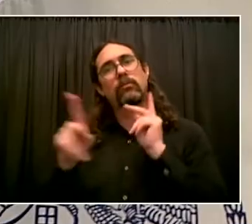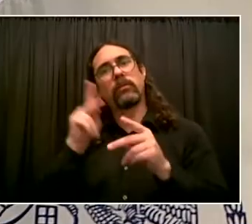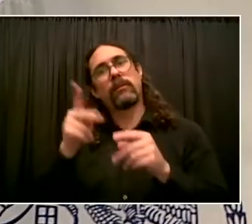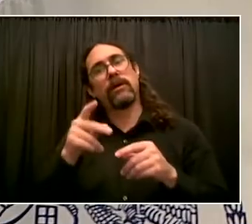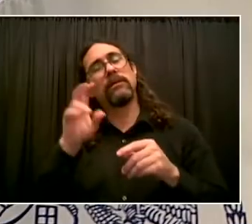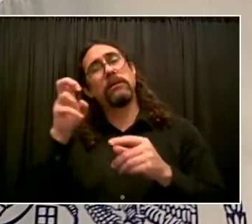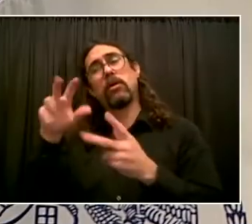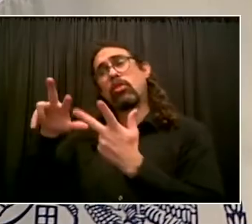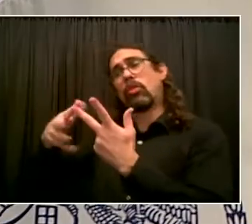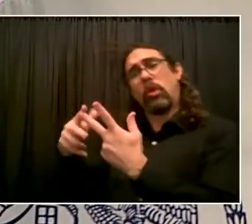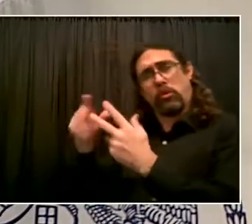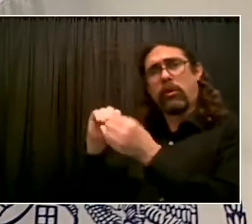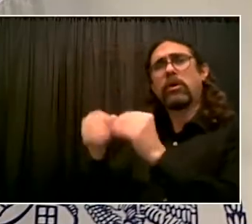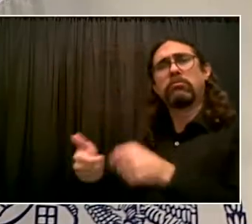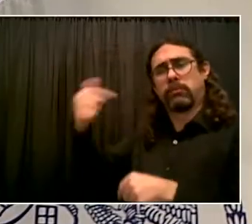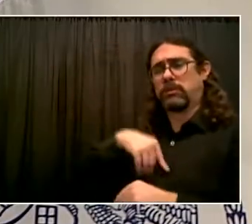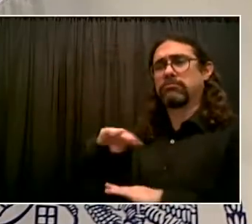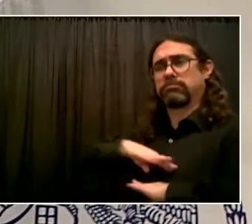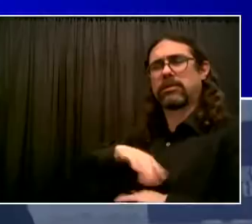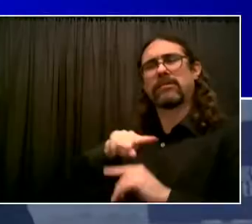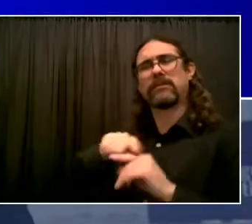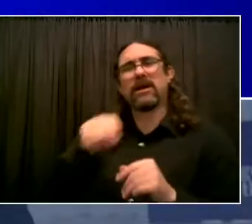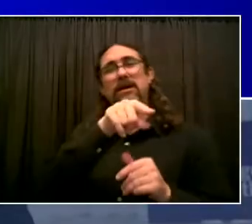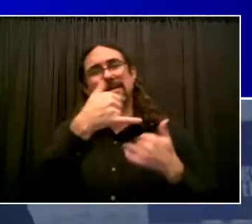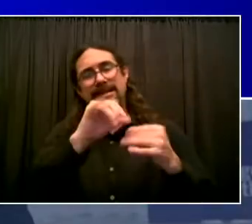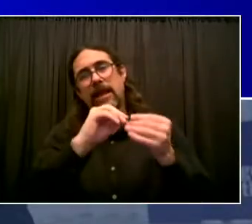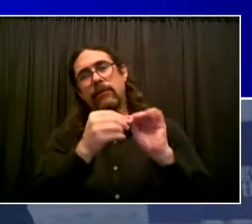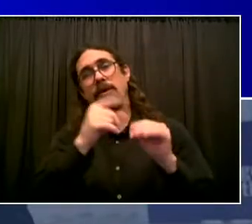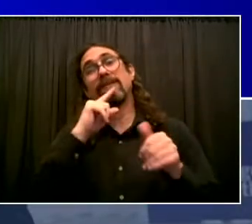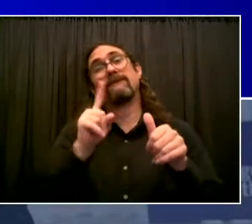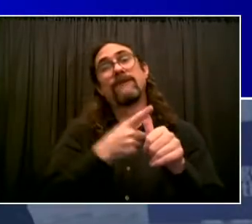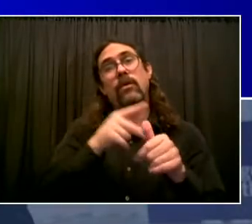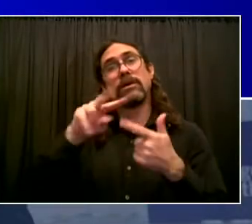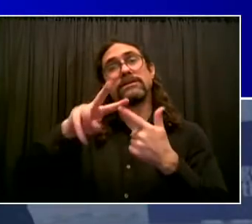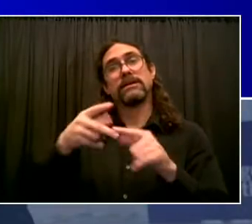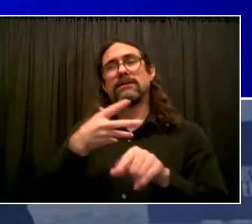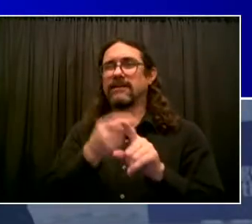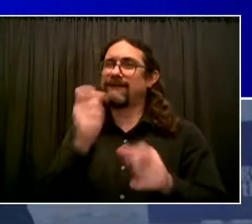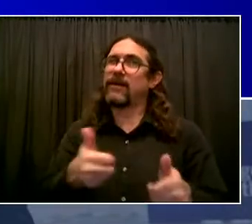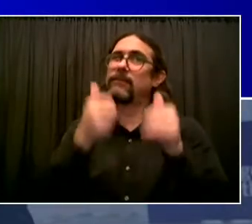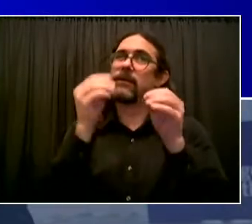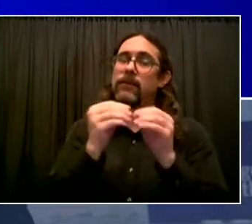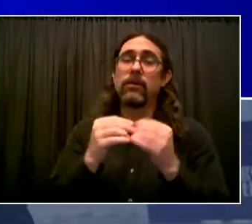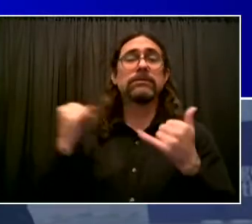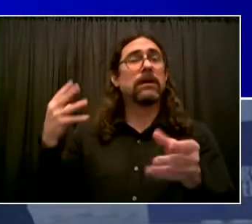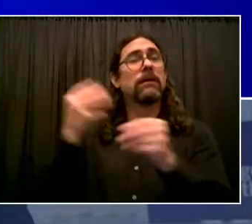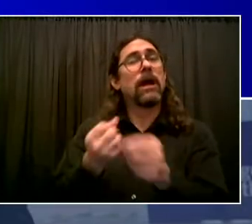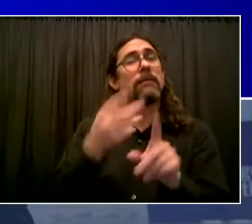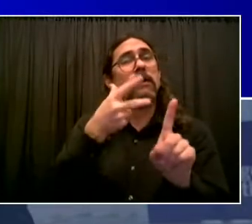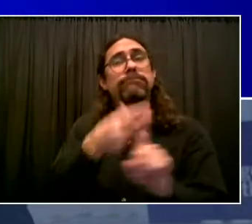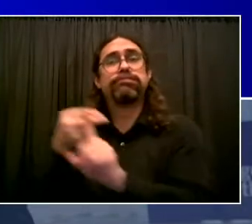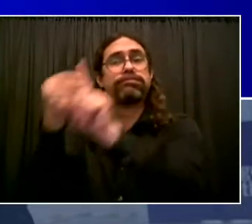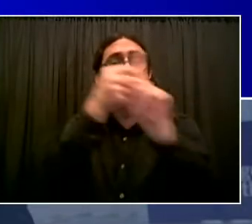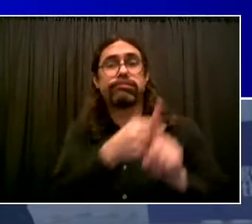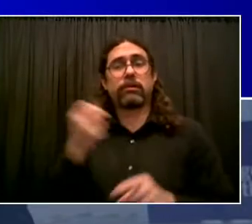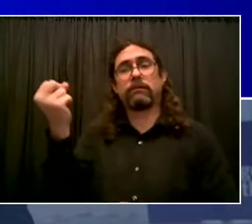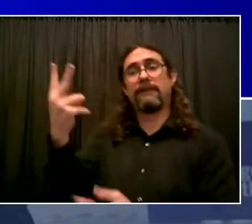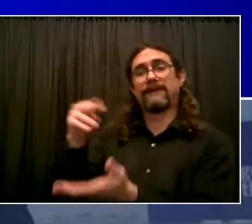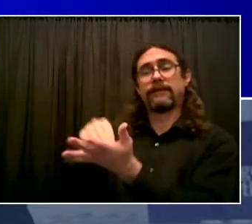WE WANT TO SEE THE SURGE OF THOSE FIRST DOSES, PARTICULARLY OUR NYOUGET SNEW YORKERS, SURGES SECOND DOSE IS FOR ANYONE DELAYING A SECOND DOSE.